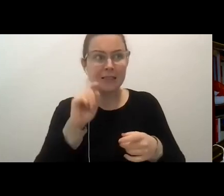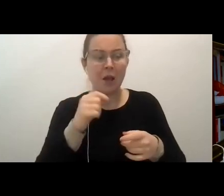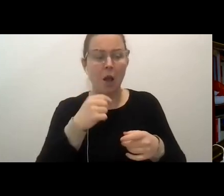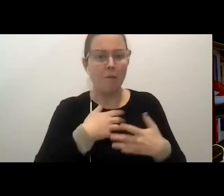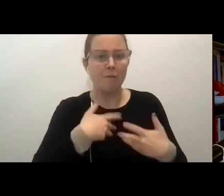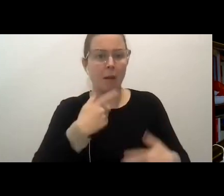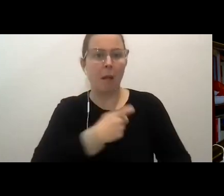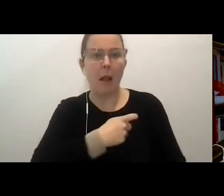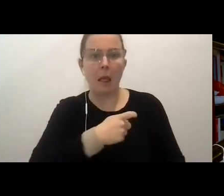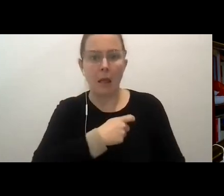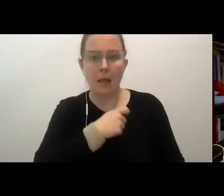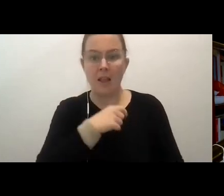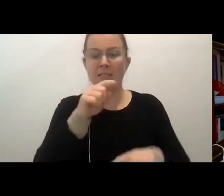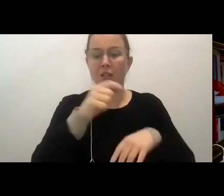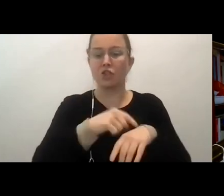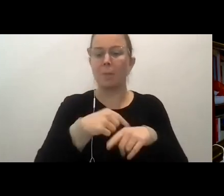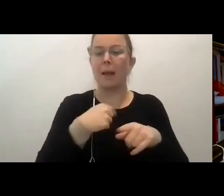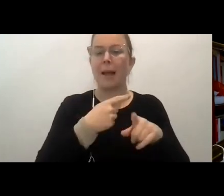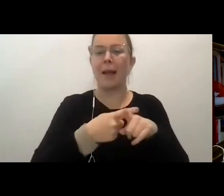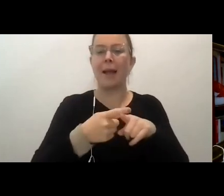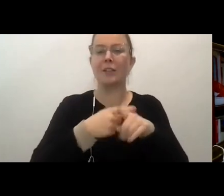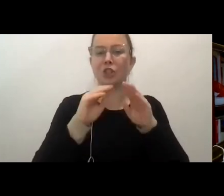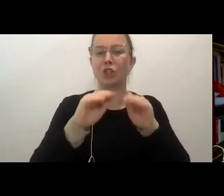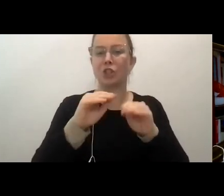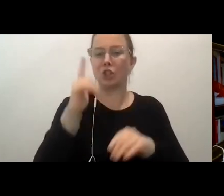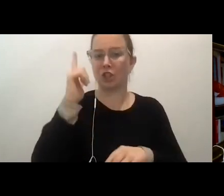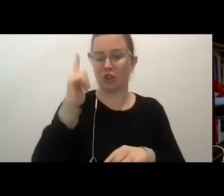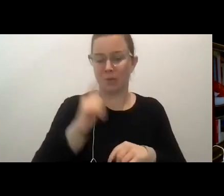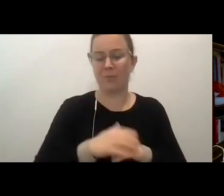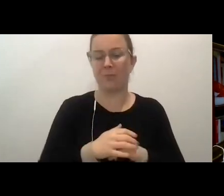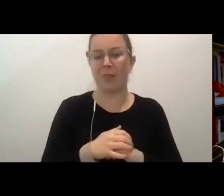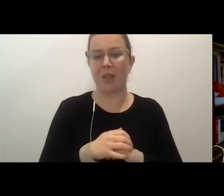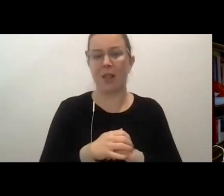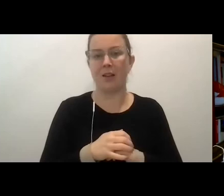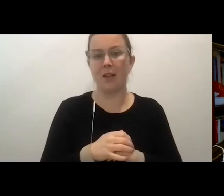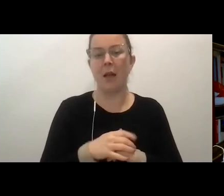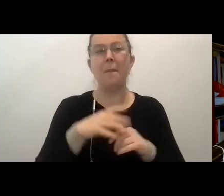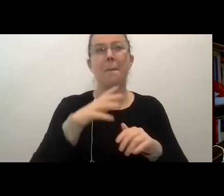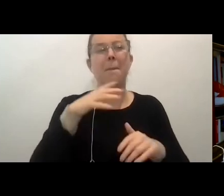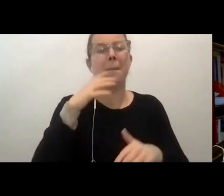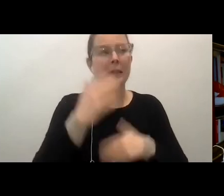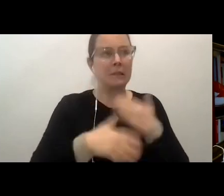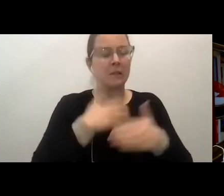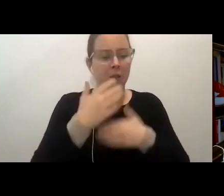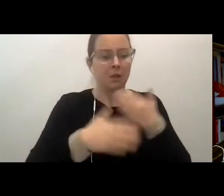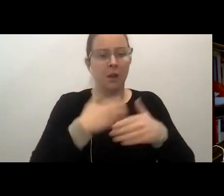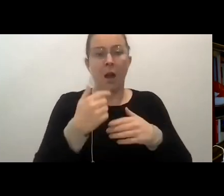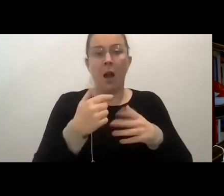an English language teacher, but what changed things was, I was at work one day in the staff